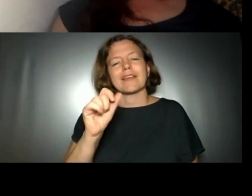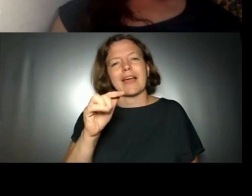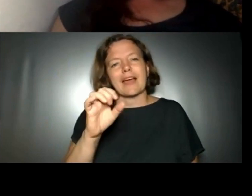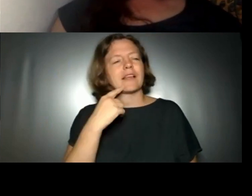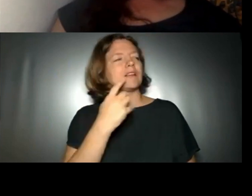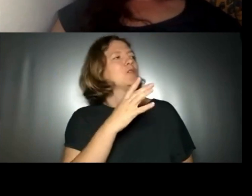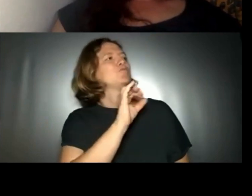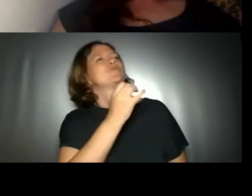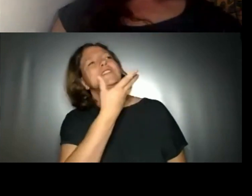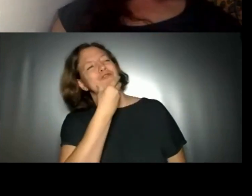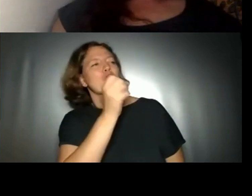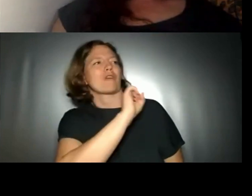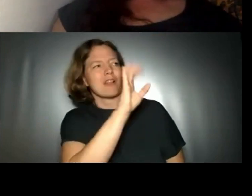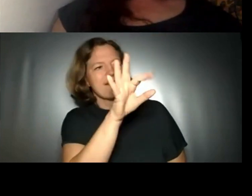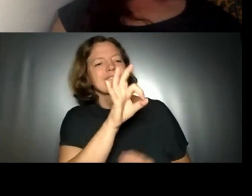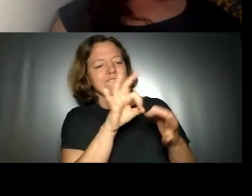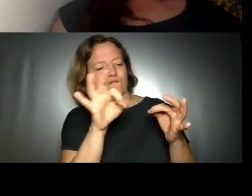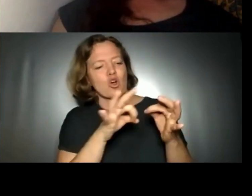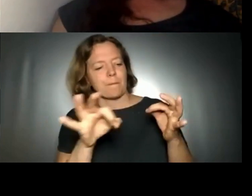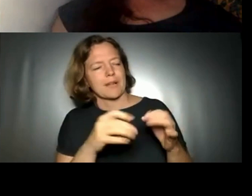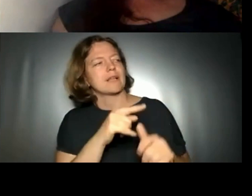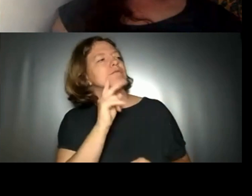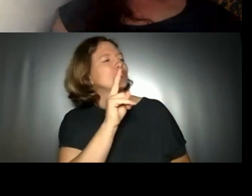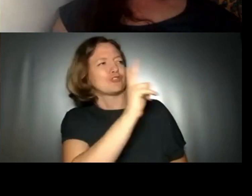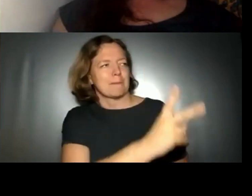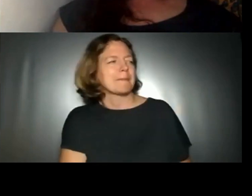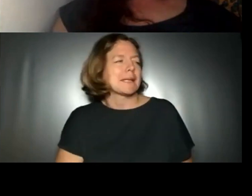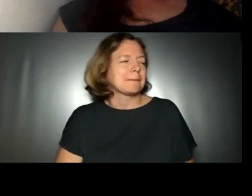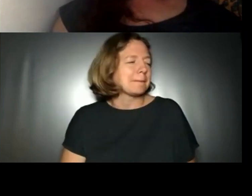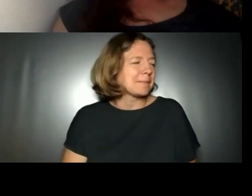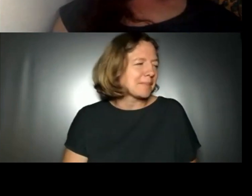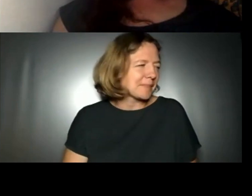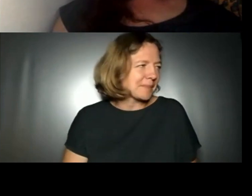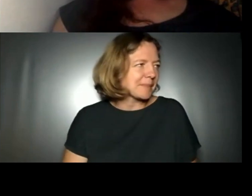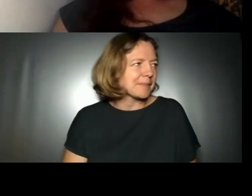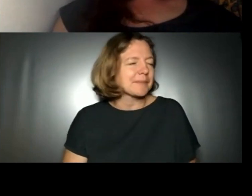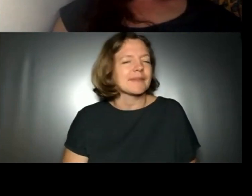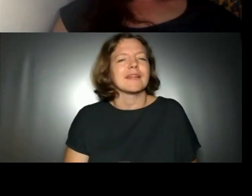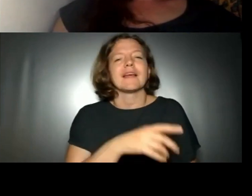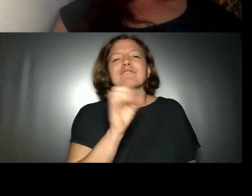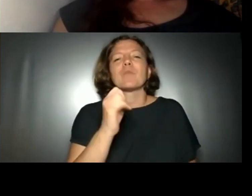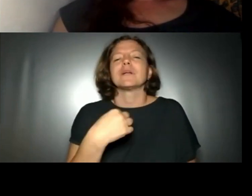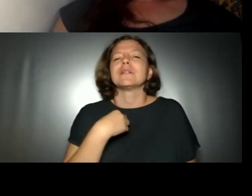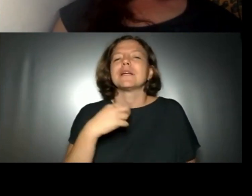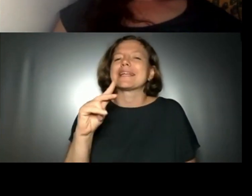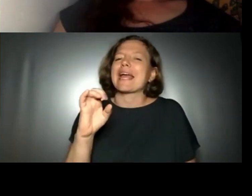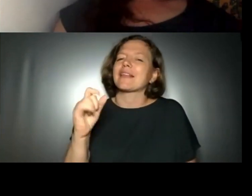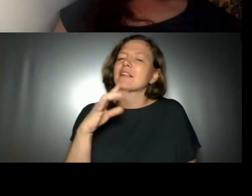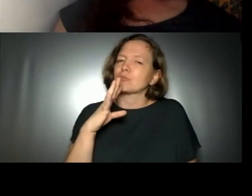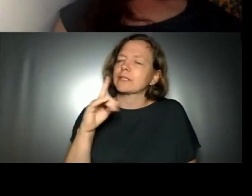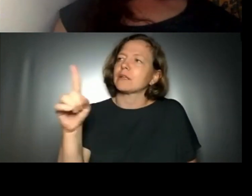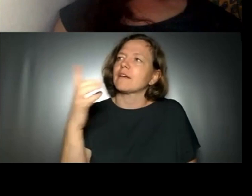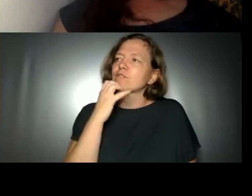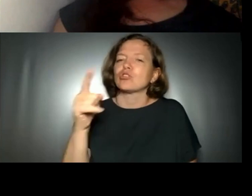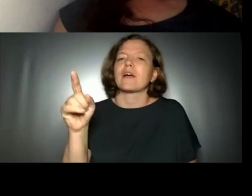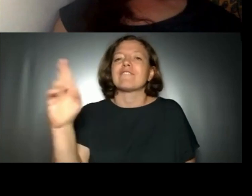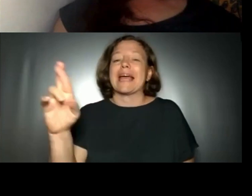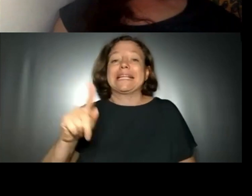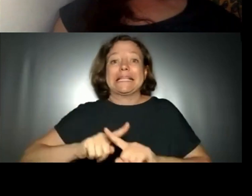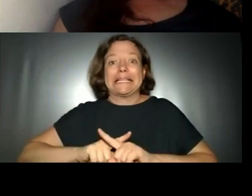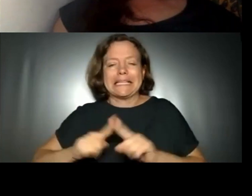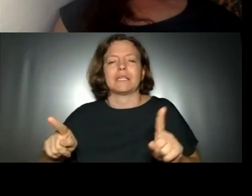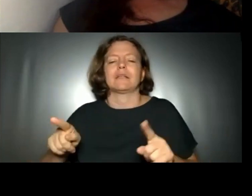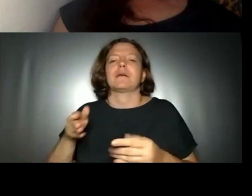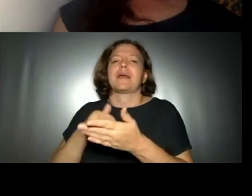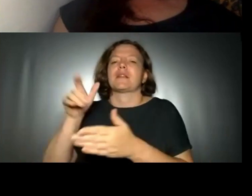other than that I agree with you. I want the organizations that are non-disabled led to engage in some of the discourse